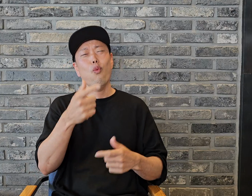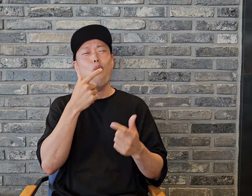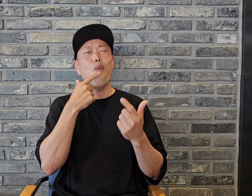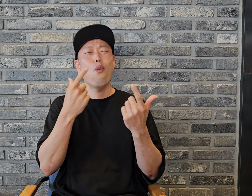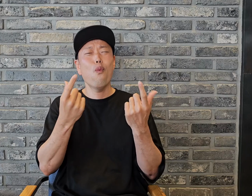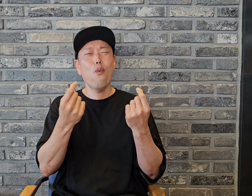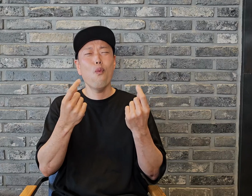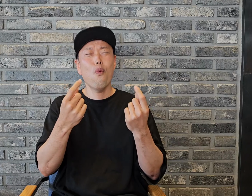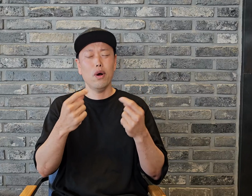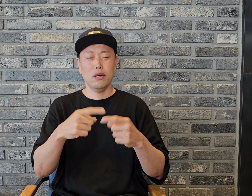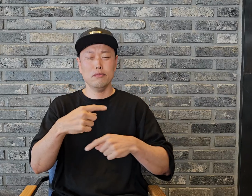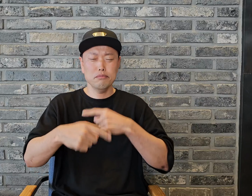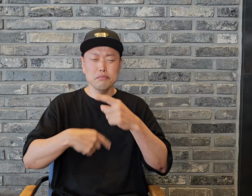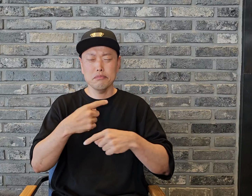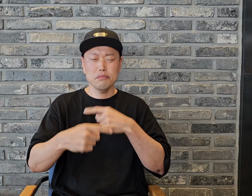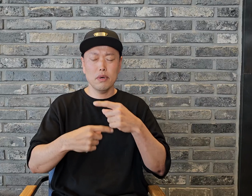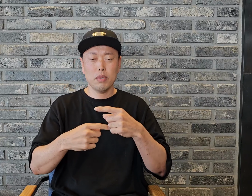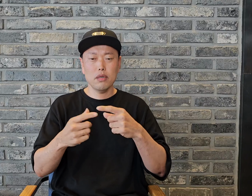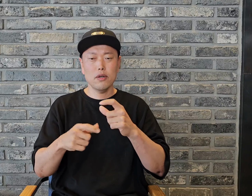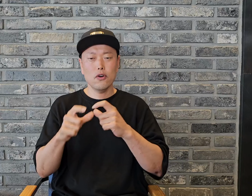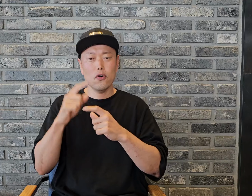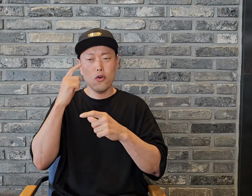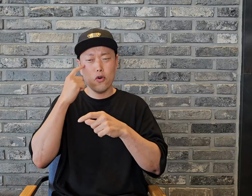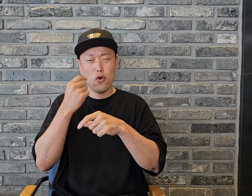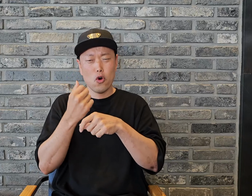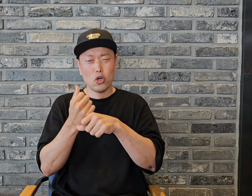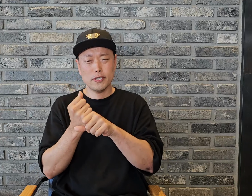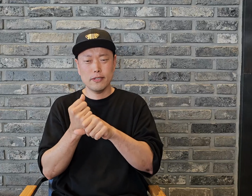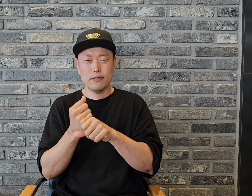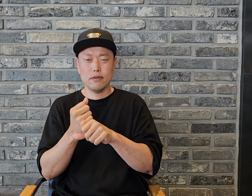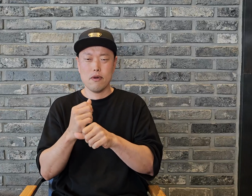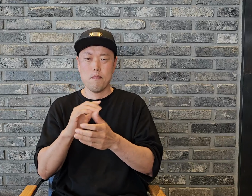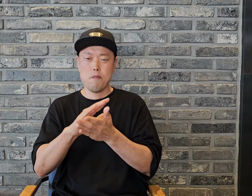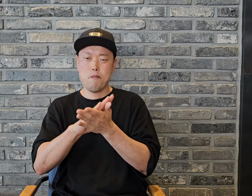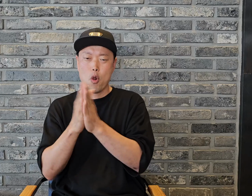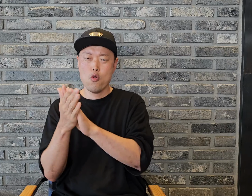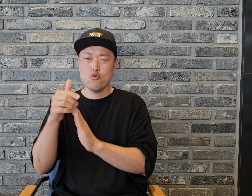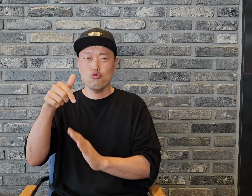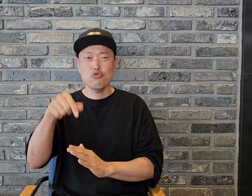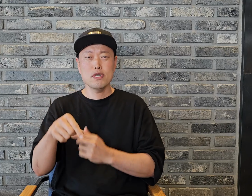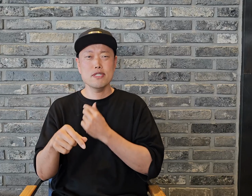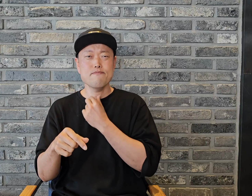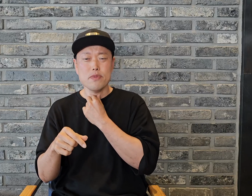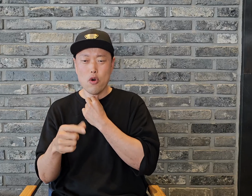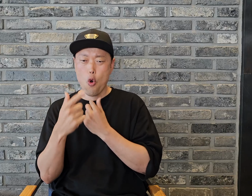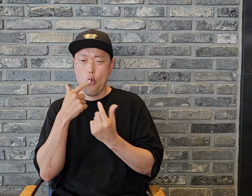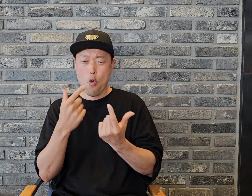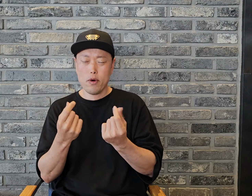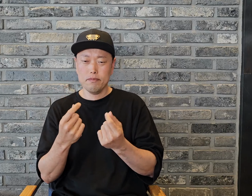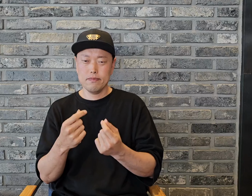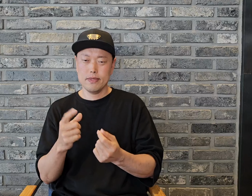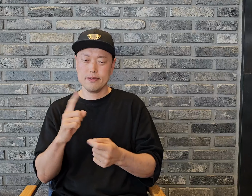Do the sign like this and then change the sign like a breaking ball.